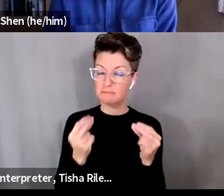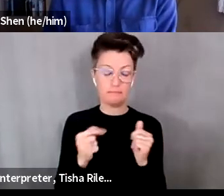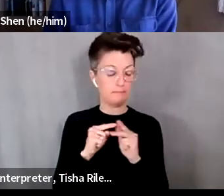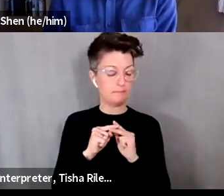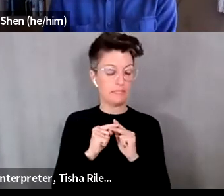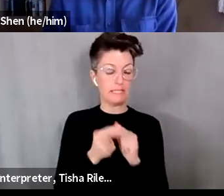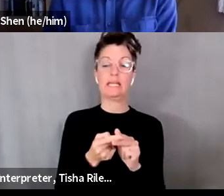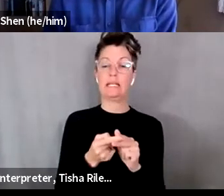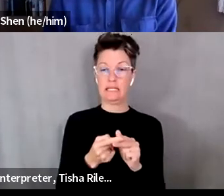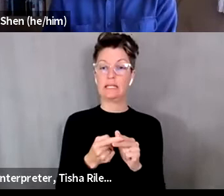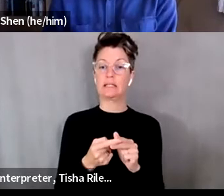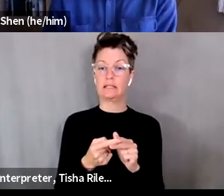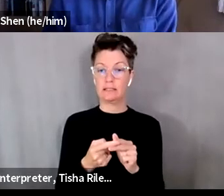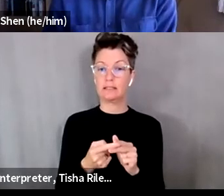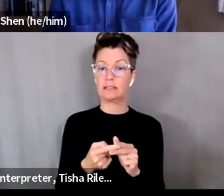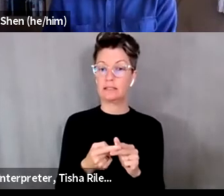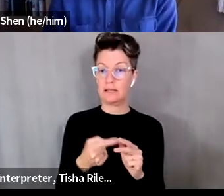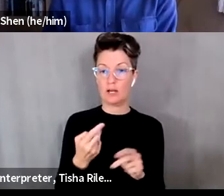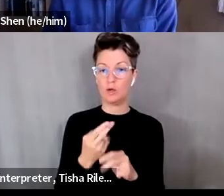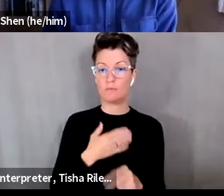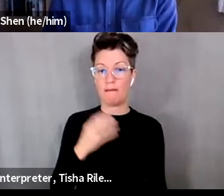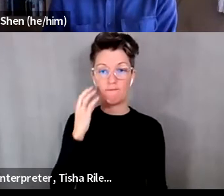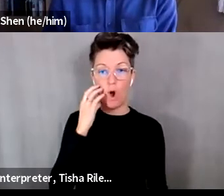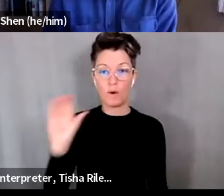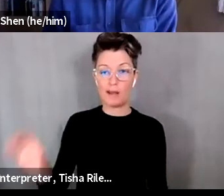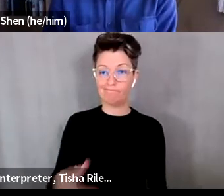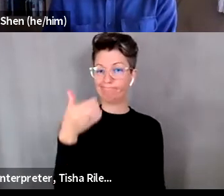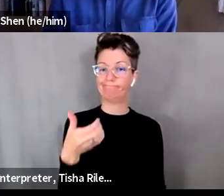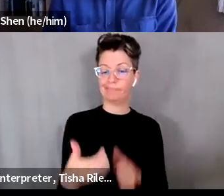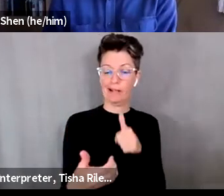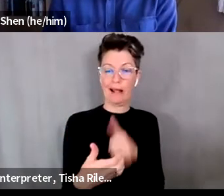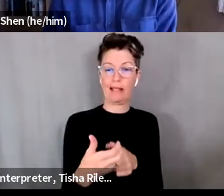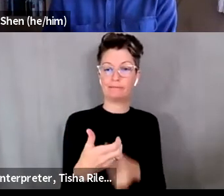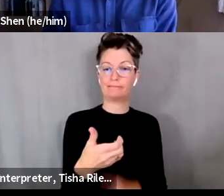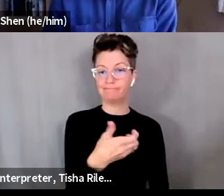I got out my phone and started recording things that were happening.